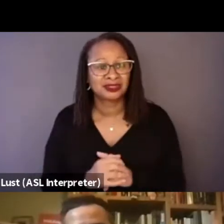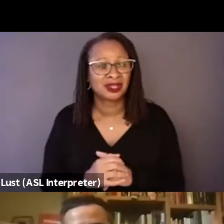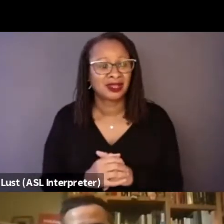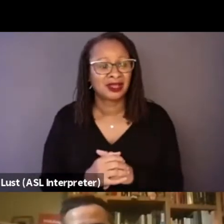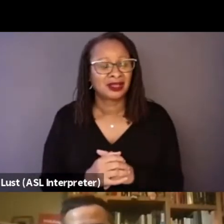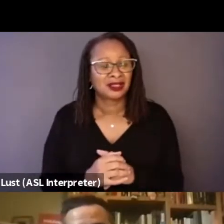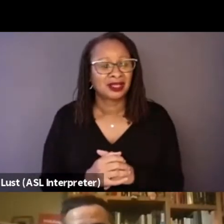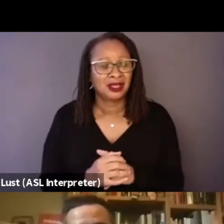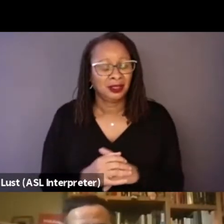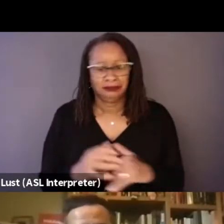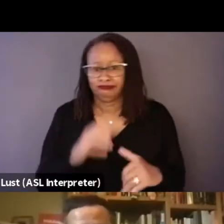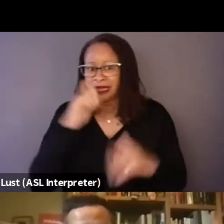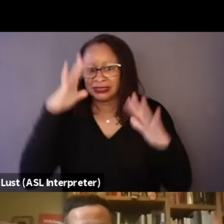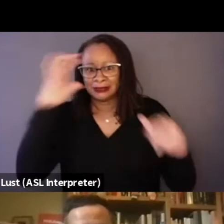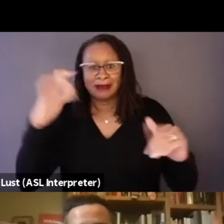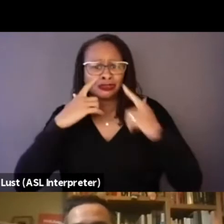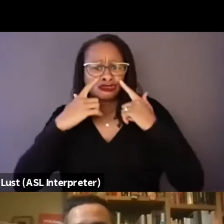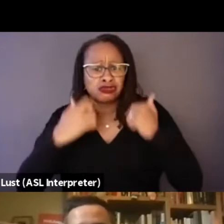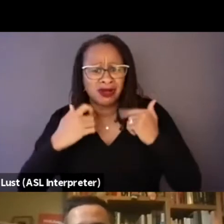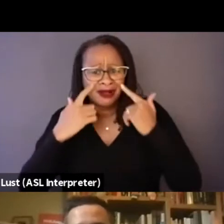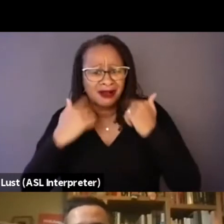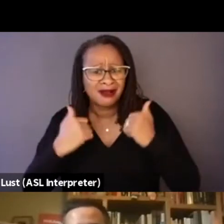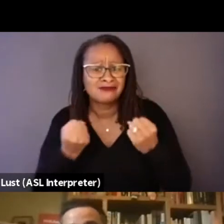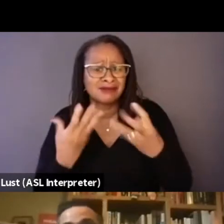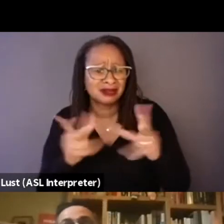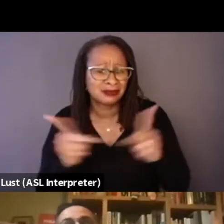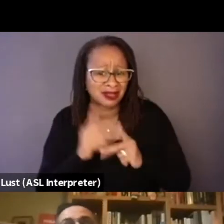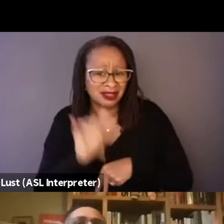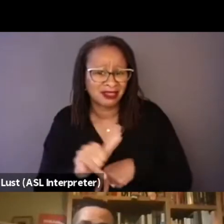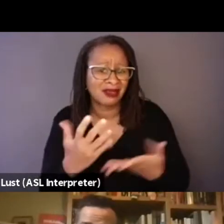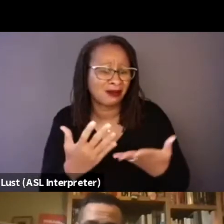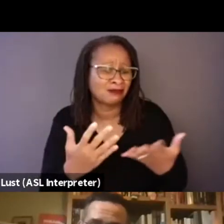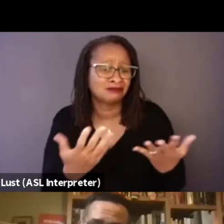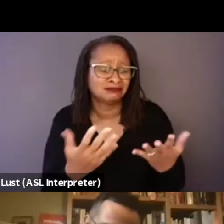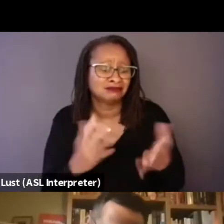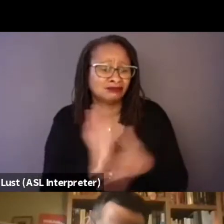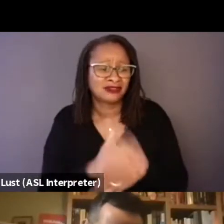had me unexpectedly crying in many places. Oh, thank you for saying that.